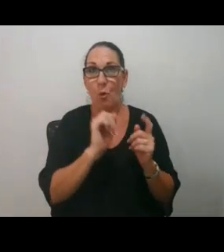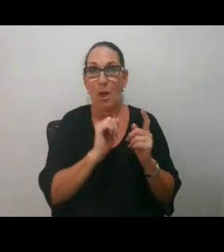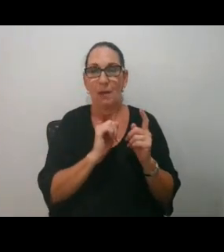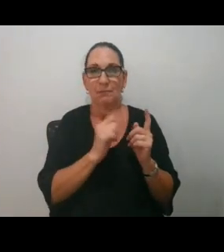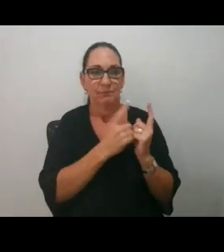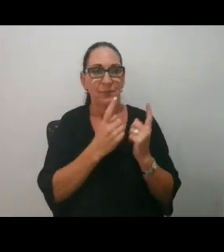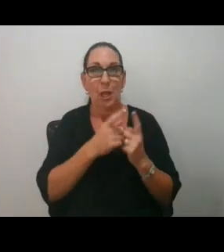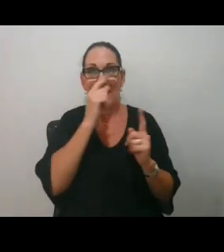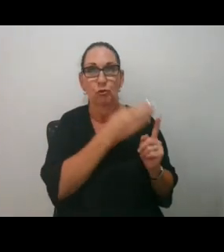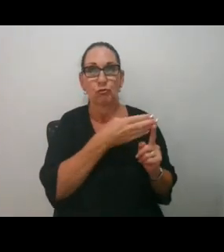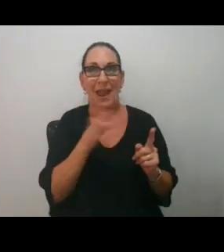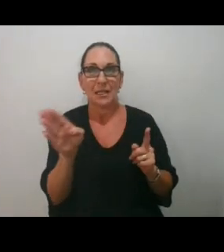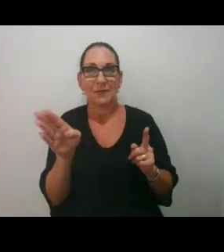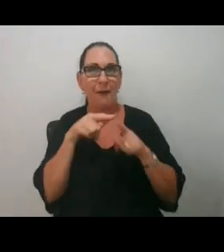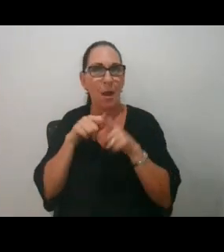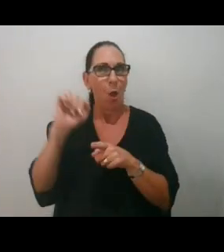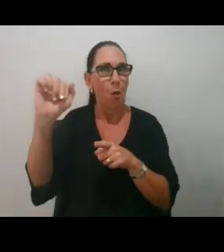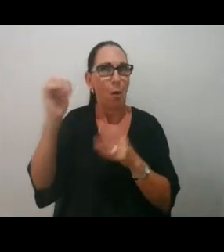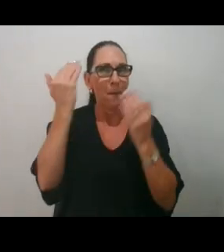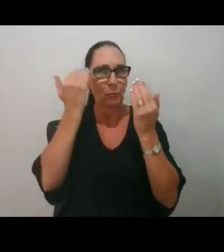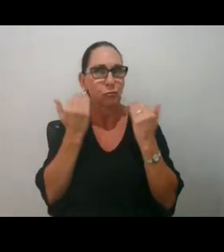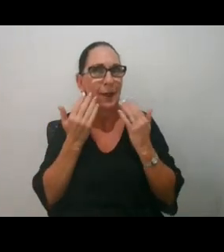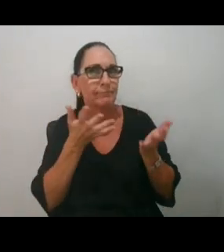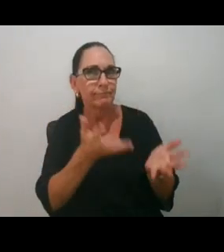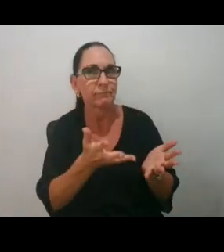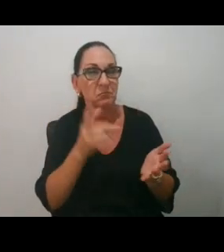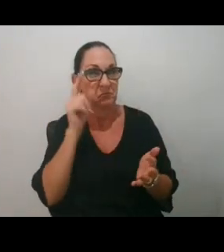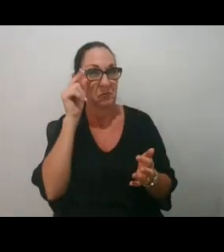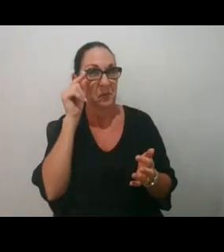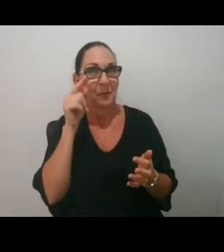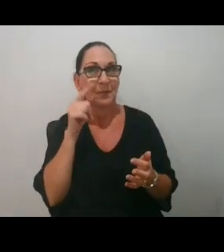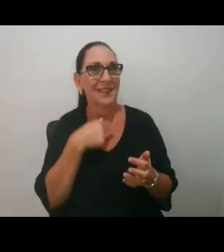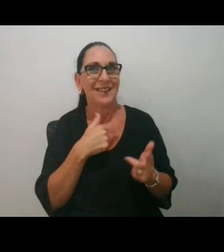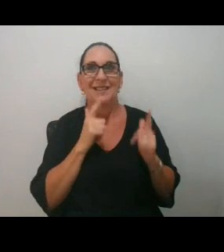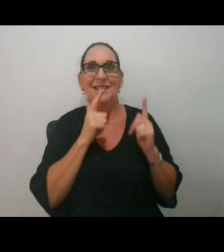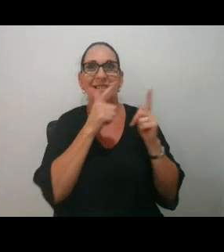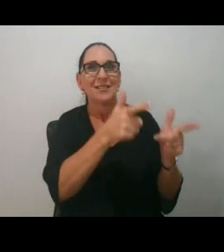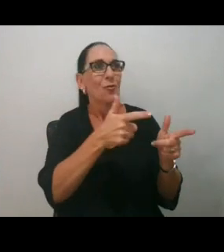so if somebody's in a in a court where Court Link doesn't exist and they're able to get to a court